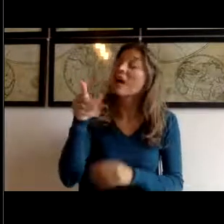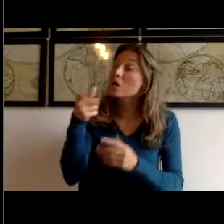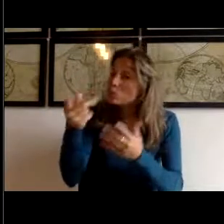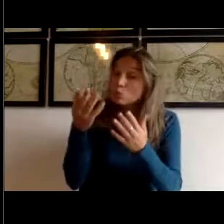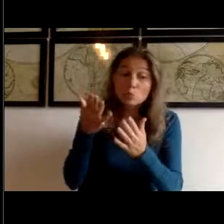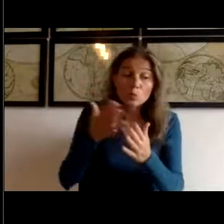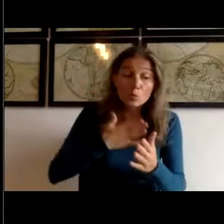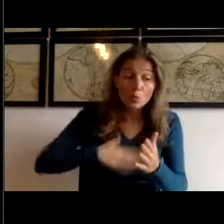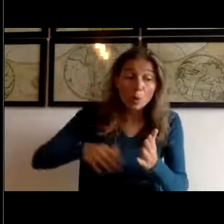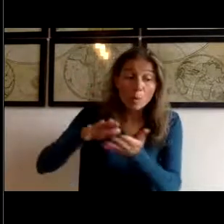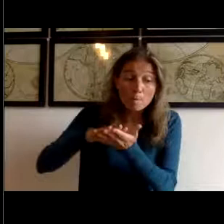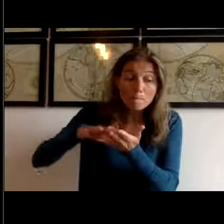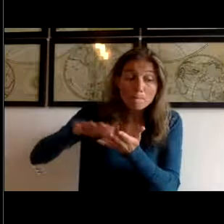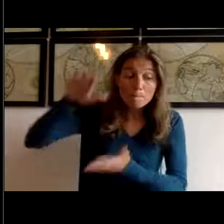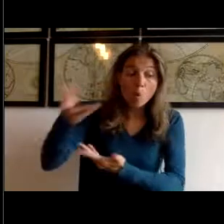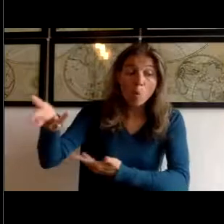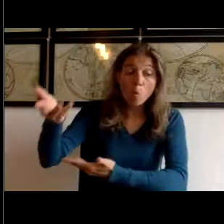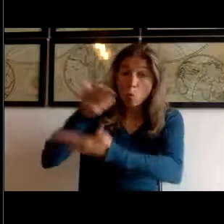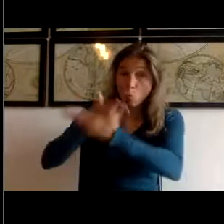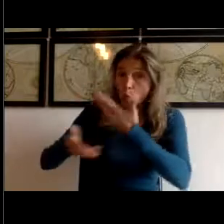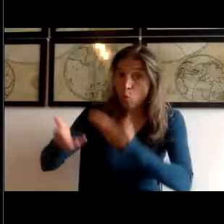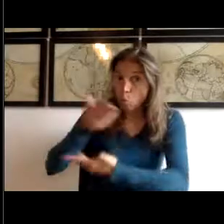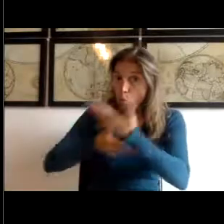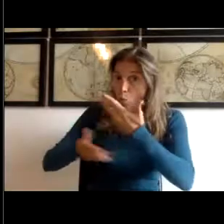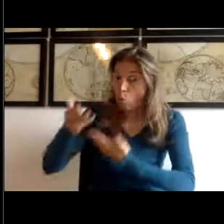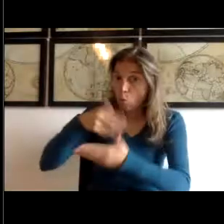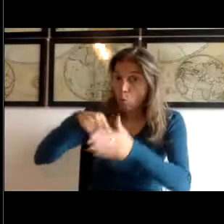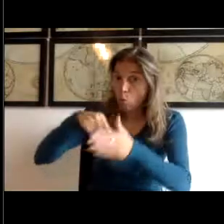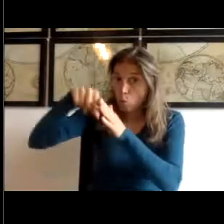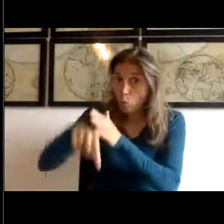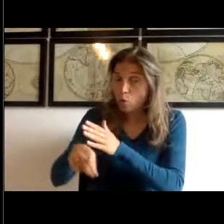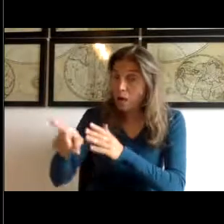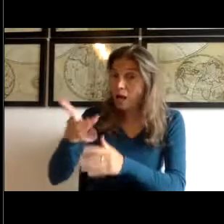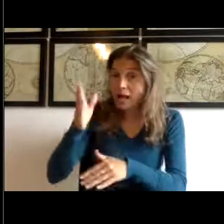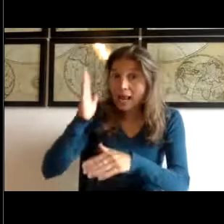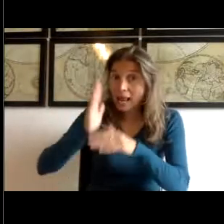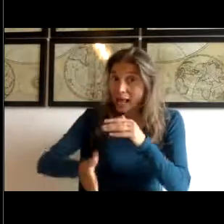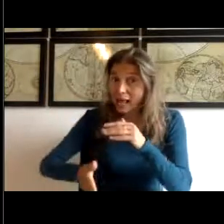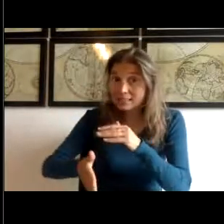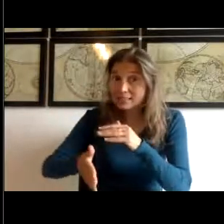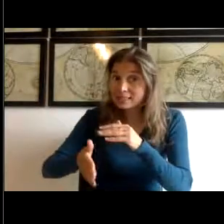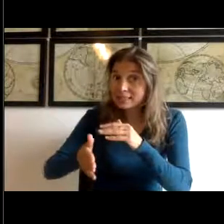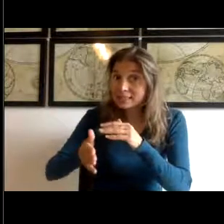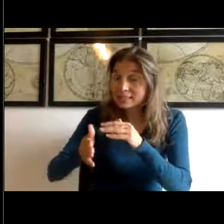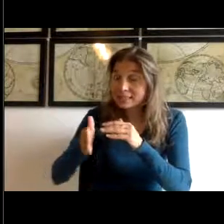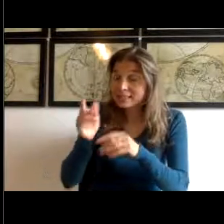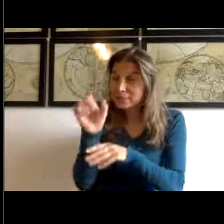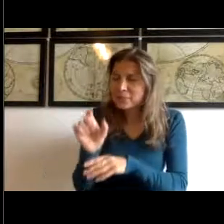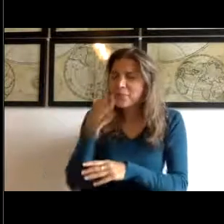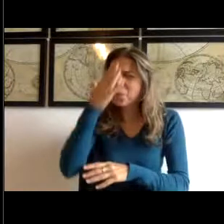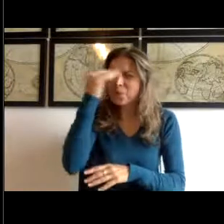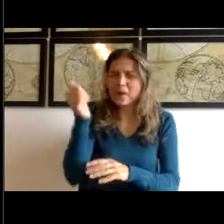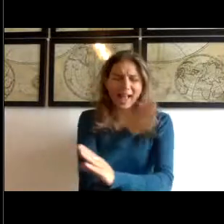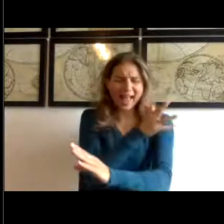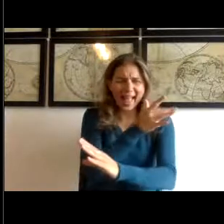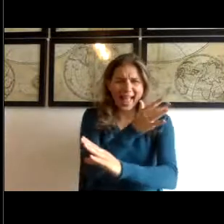which have come from participants? Were there any final words because we got interrupted when the video broke down.